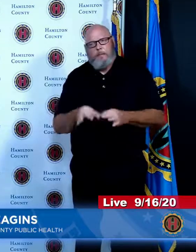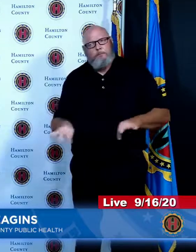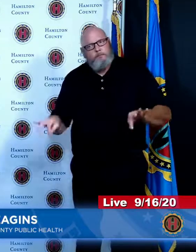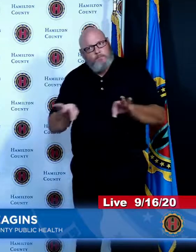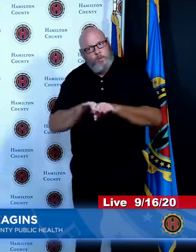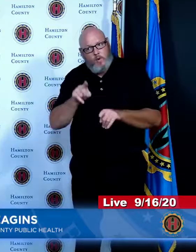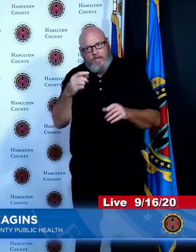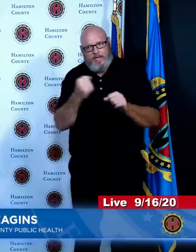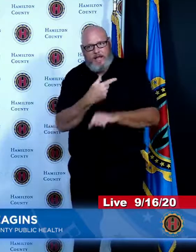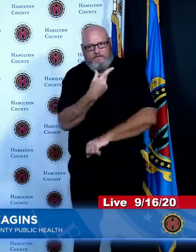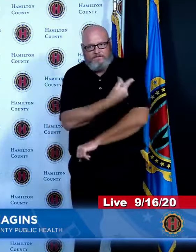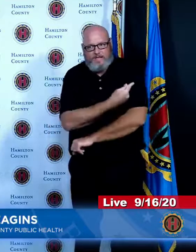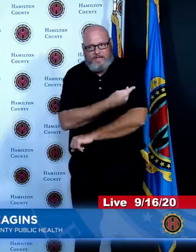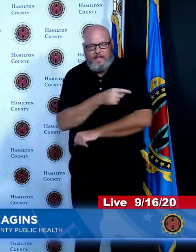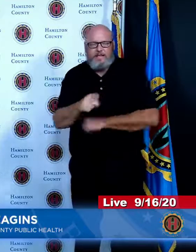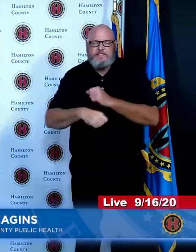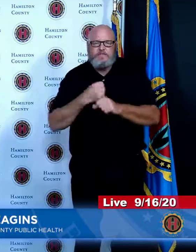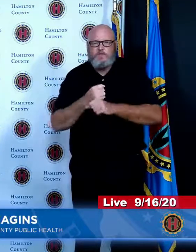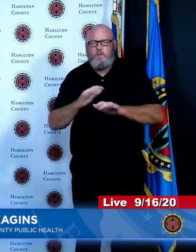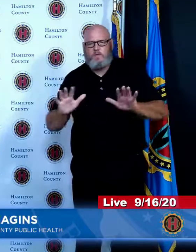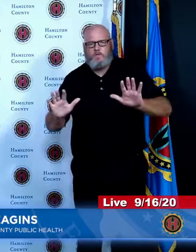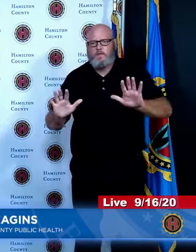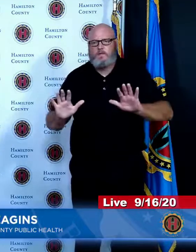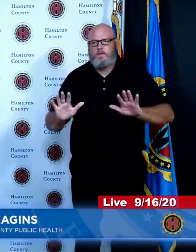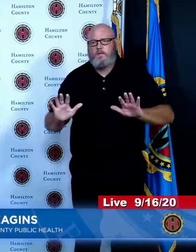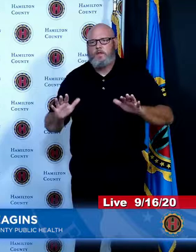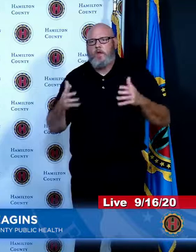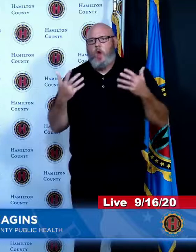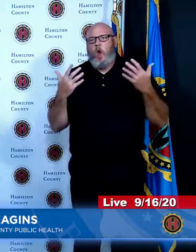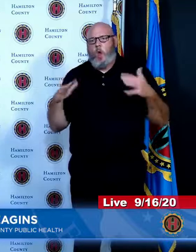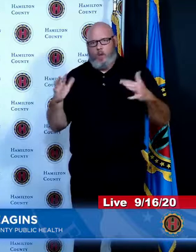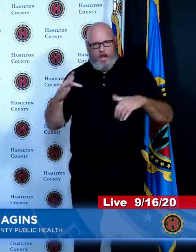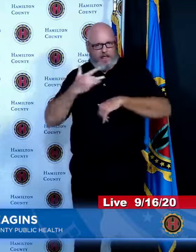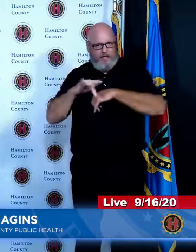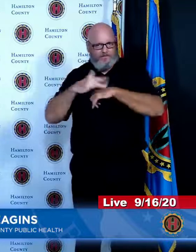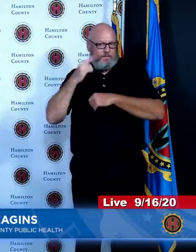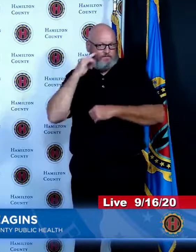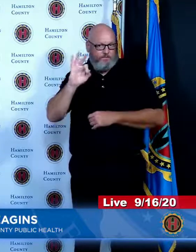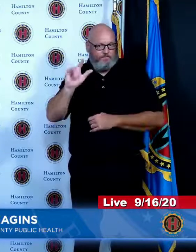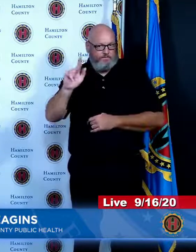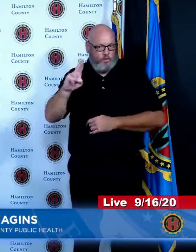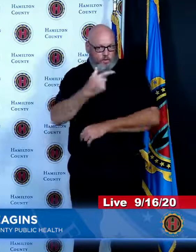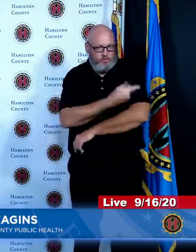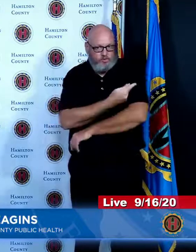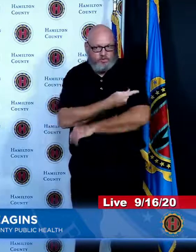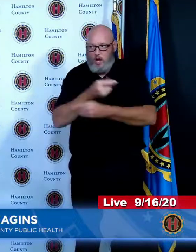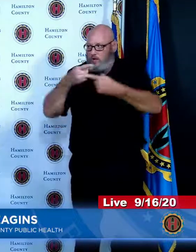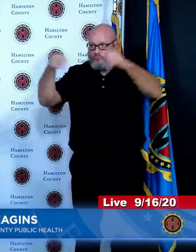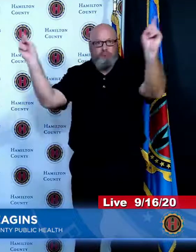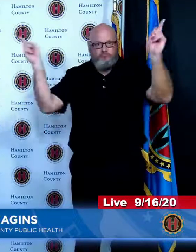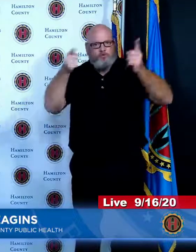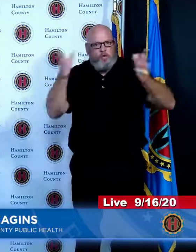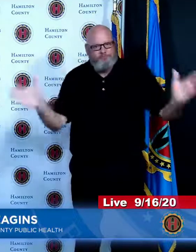it's already available effective and safe I would remind everyone that when you get the flu vaccine it does take two weeks to build